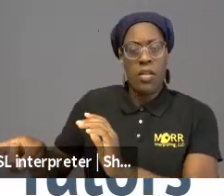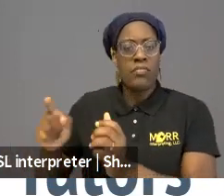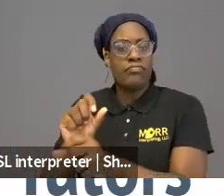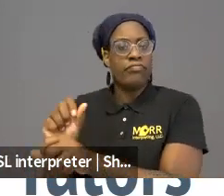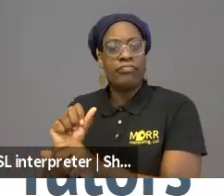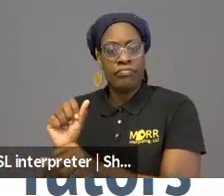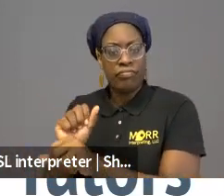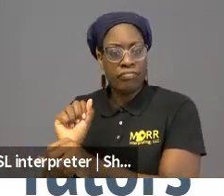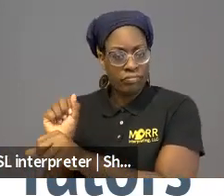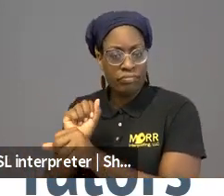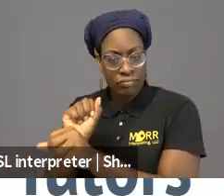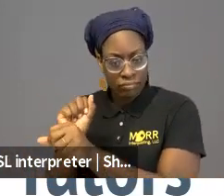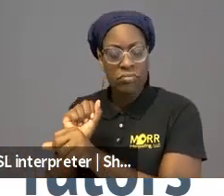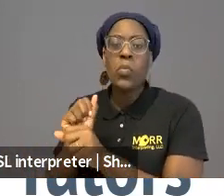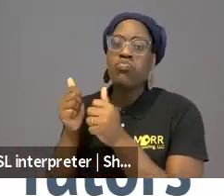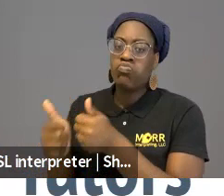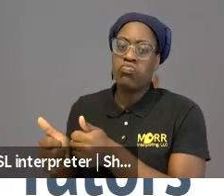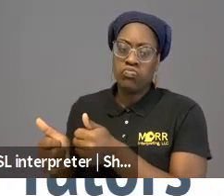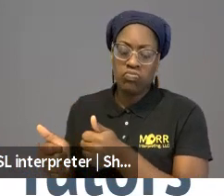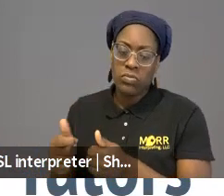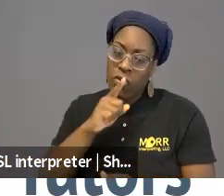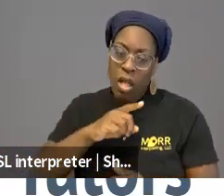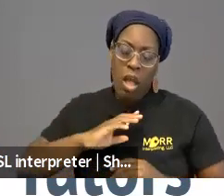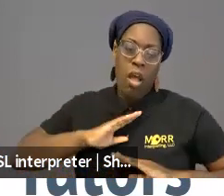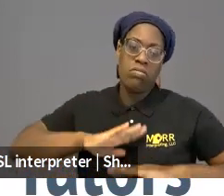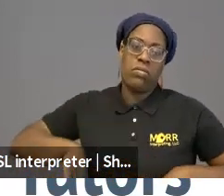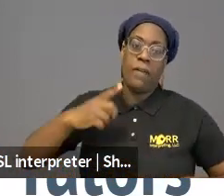I mostly want to highlight with this example that the tutors realized that to be both